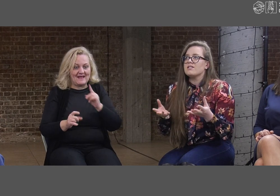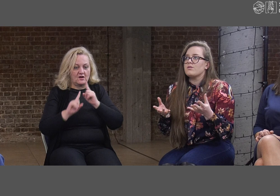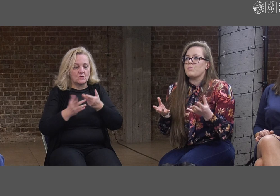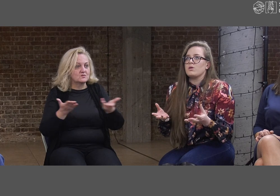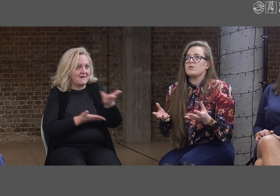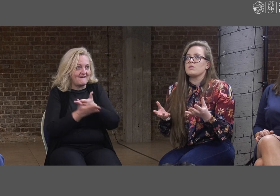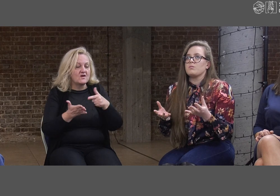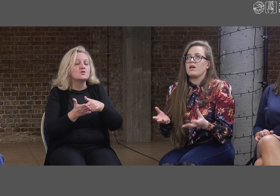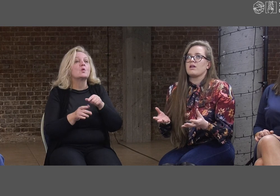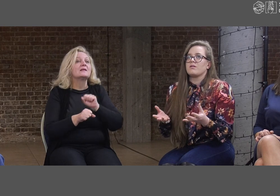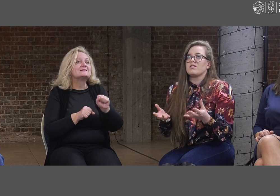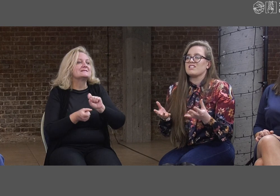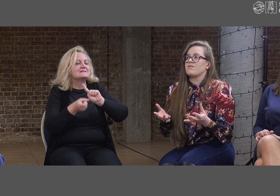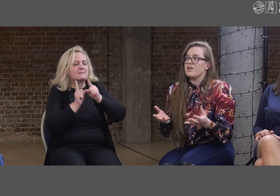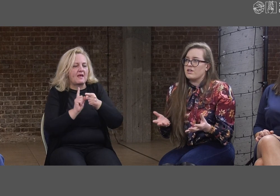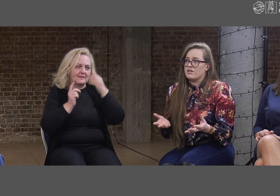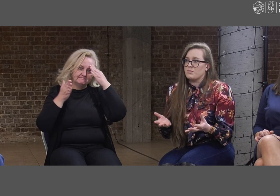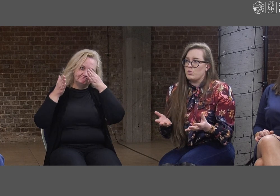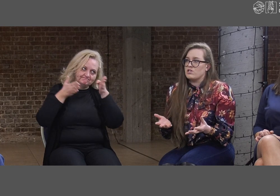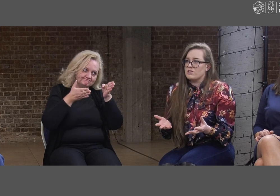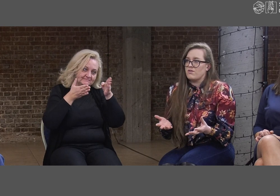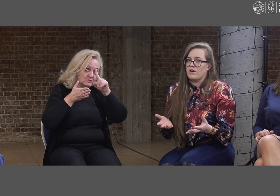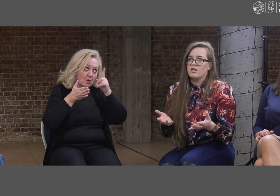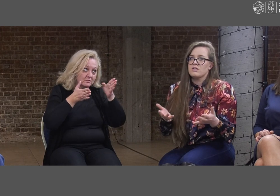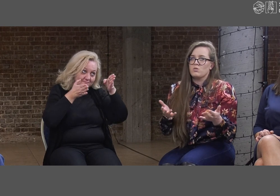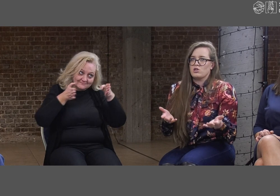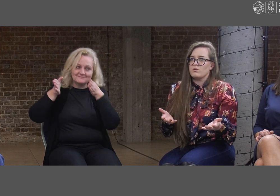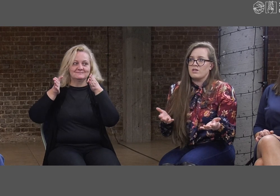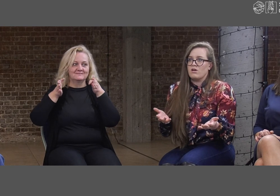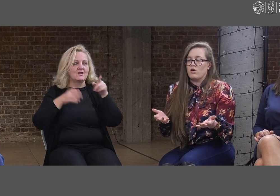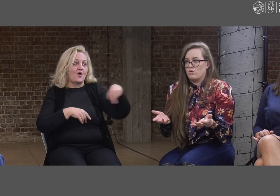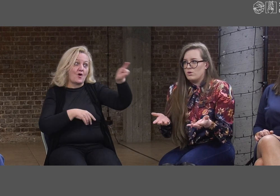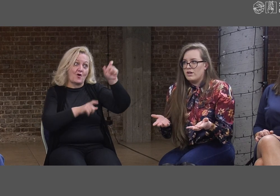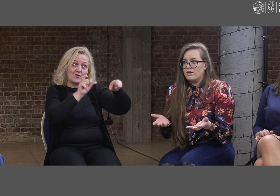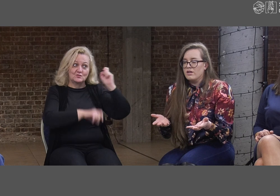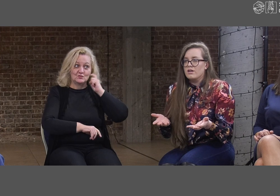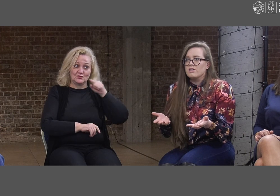is a change of attitude of the hearing public in general